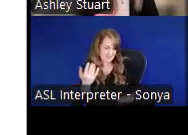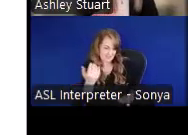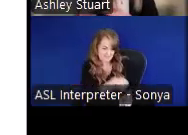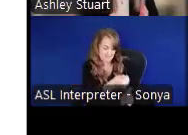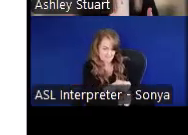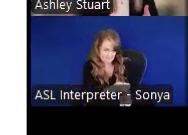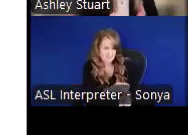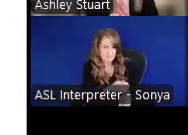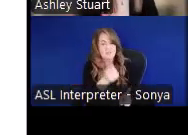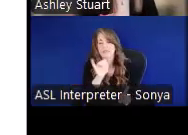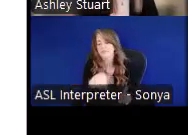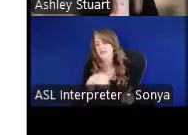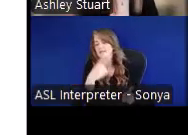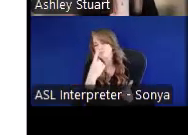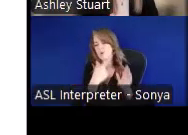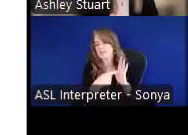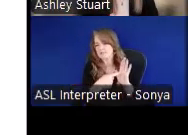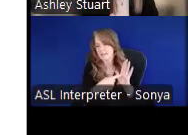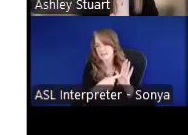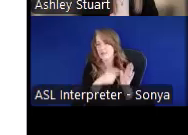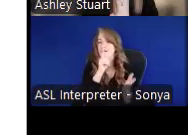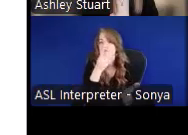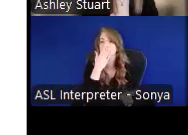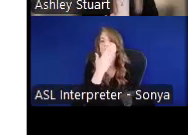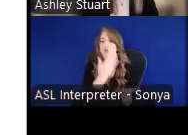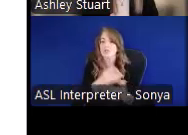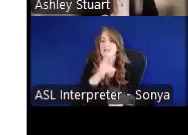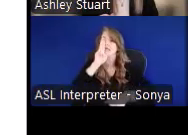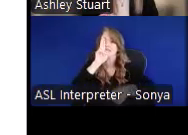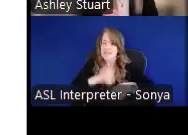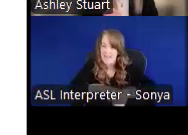be an example of a really great natural reinforcer. Sure.